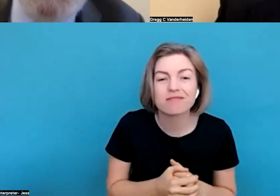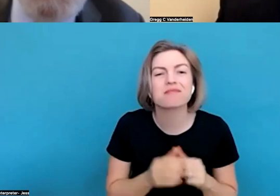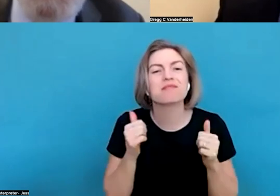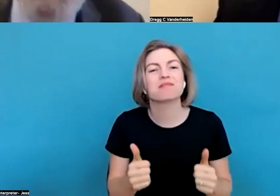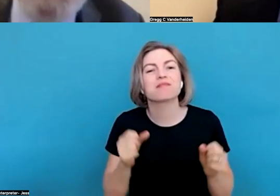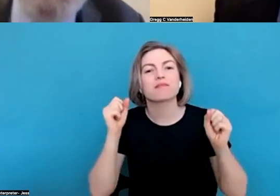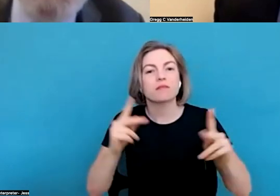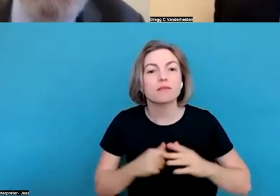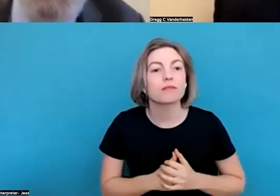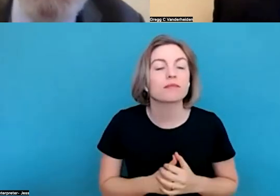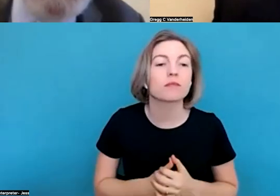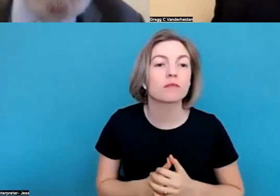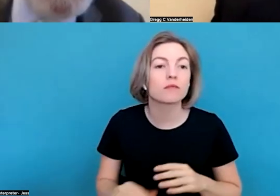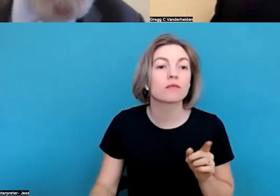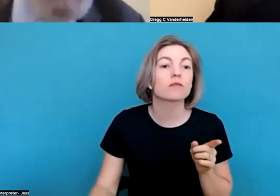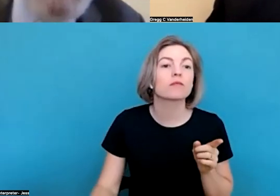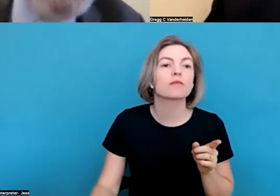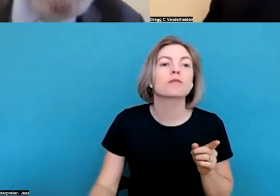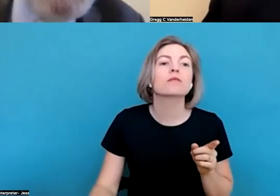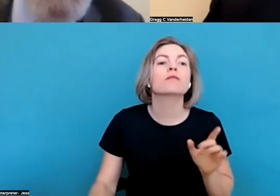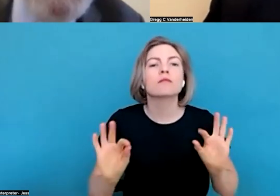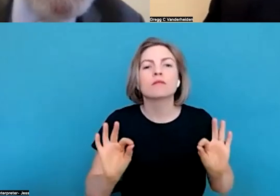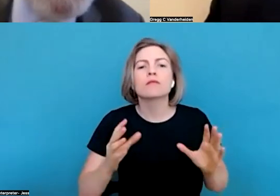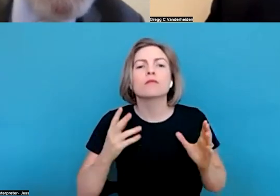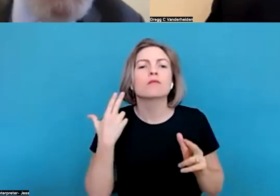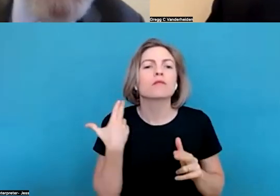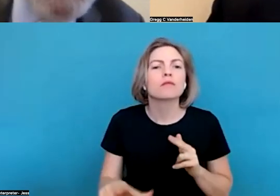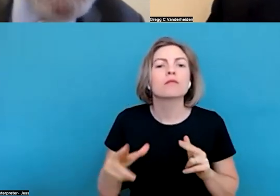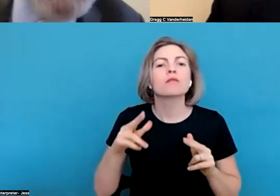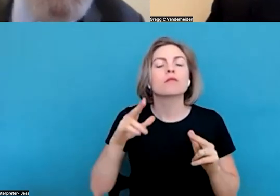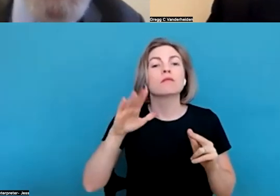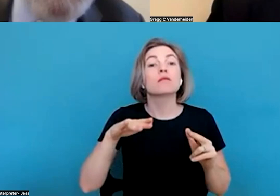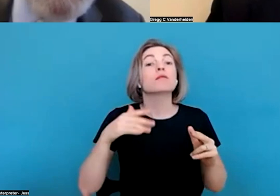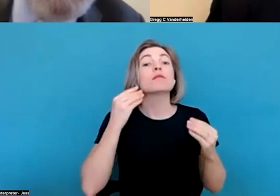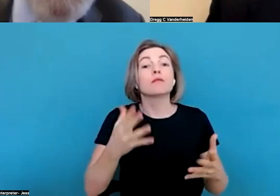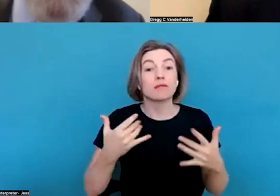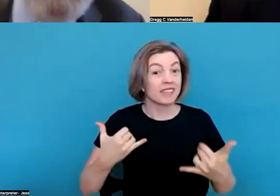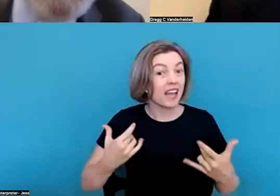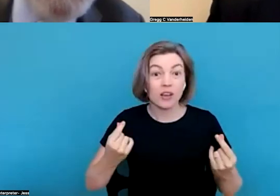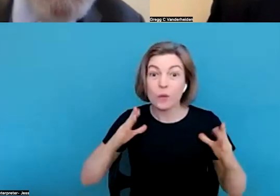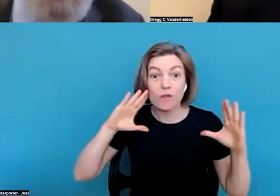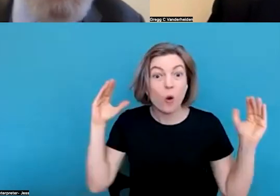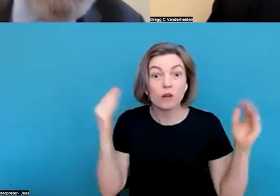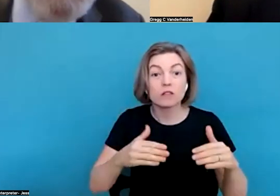So very briefly, today, the focus is on yesterday. It's like what's coming.